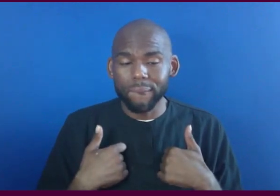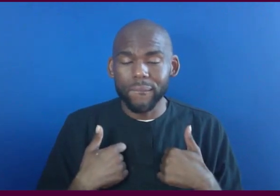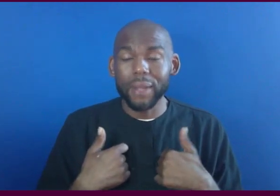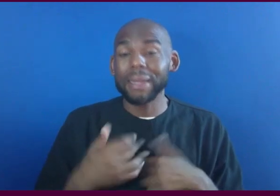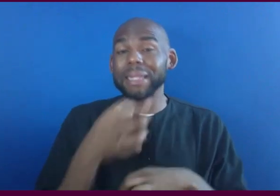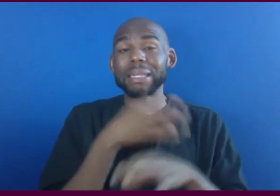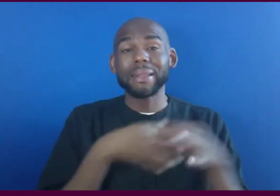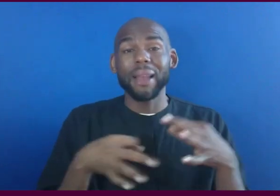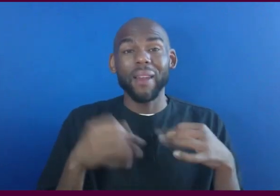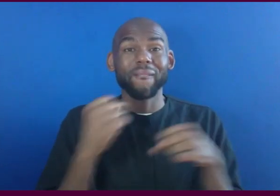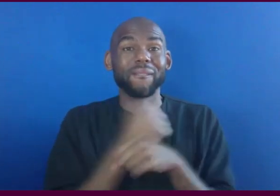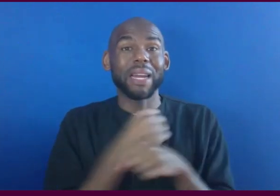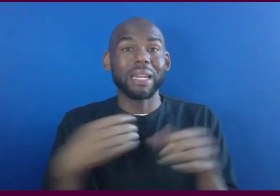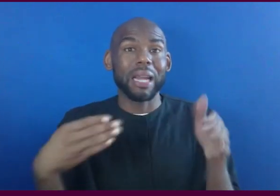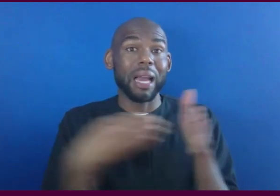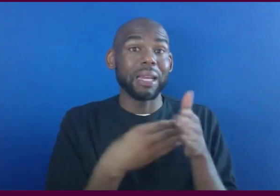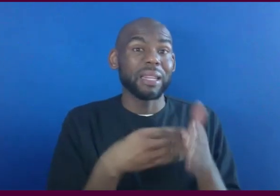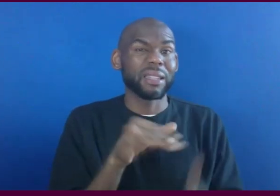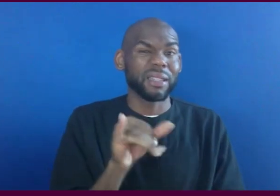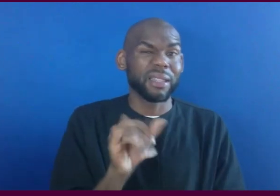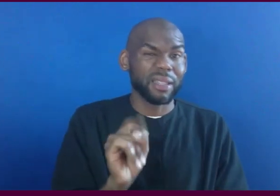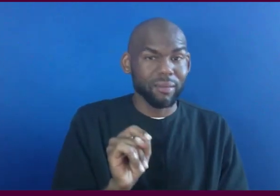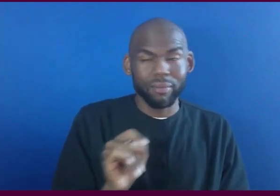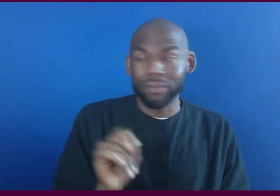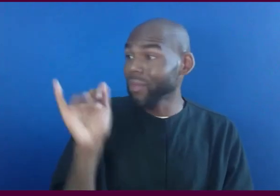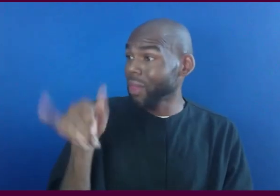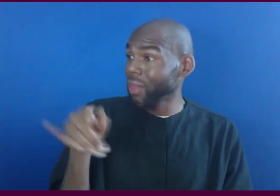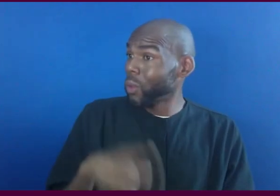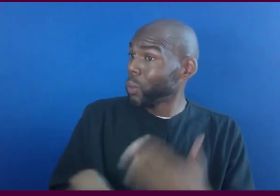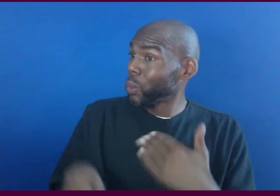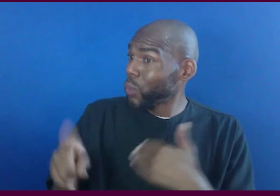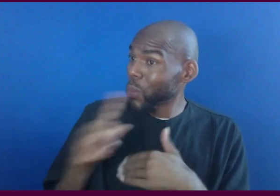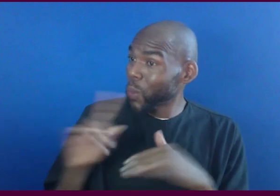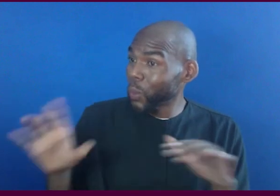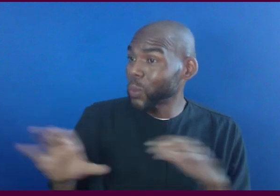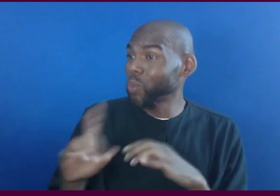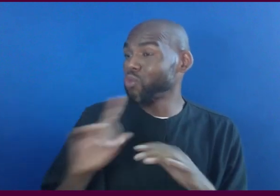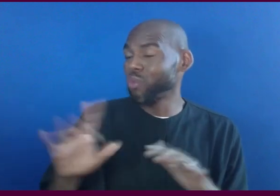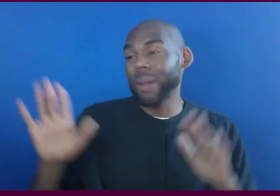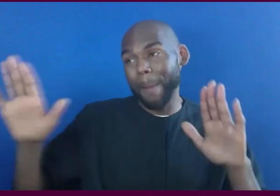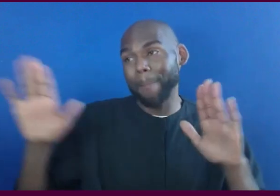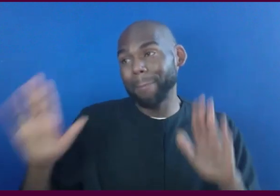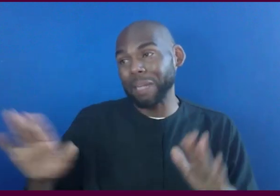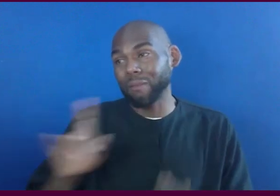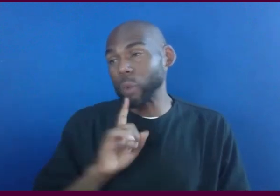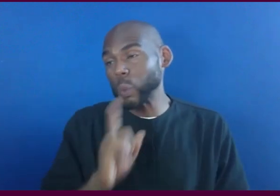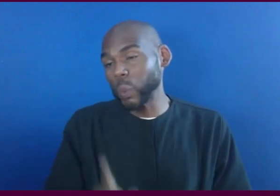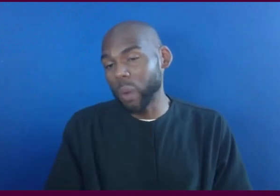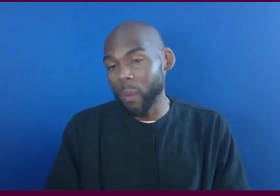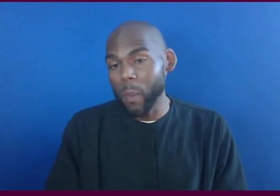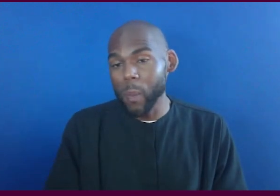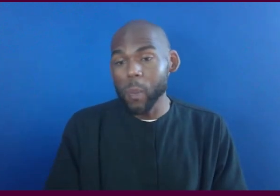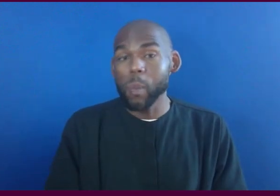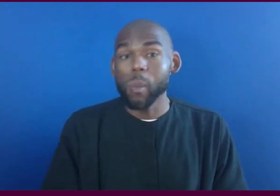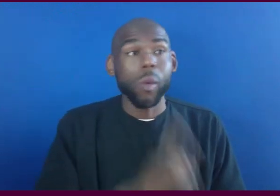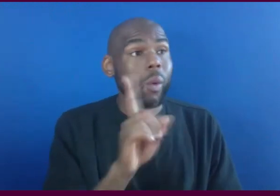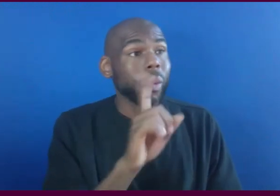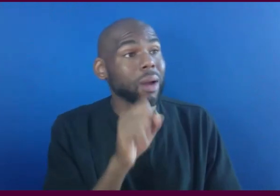against them. Ashley Inkumsah: Mm-hmm (affirmative). That's exactly what you're doing. And it's amazing. It really is marvelous for sure.